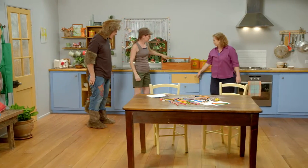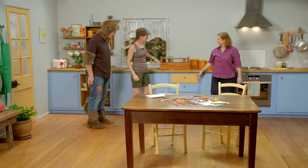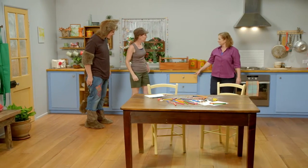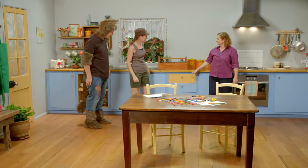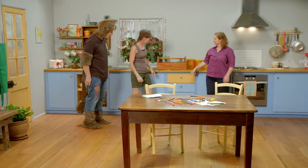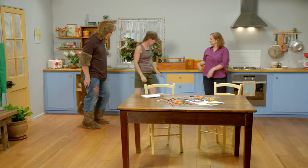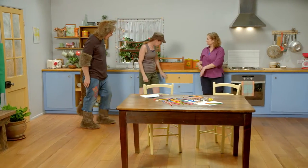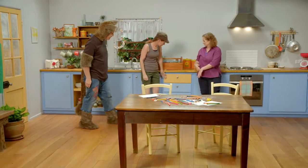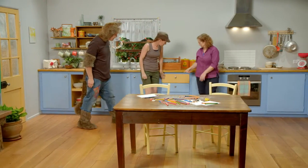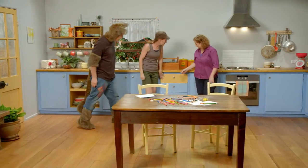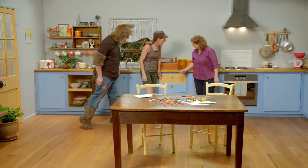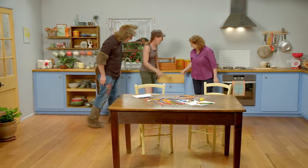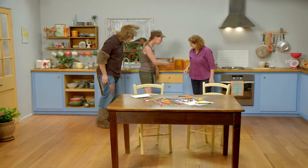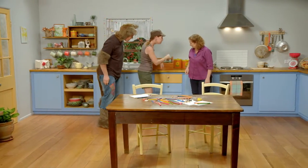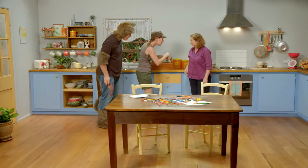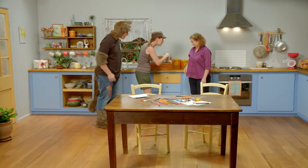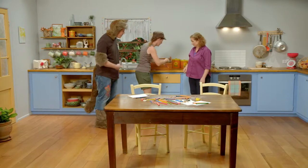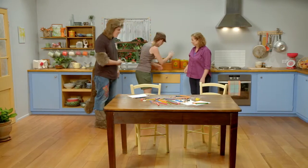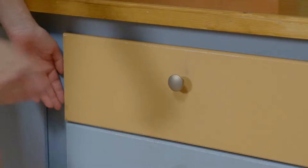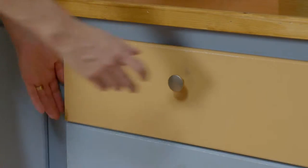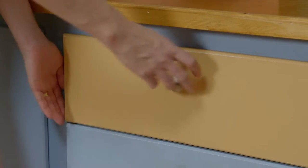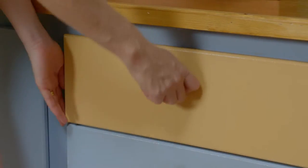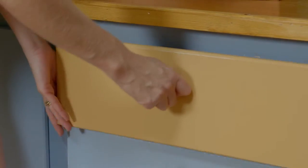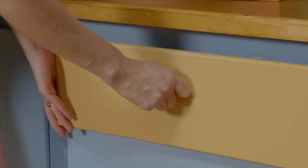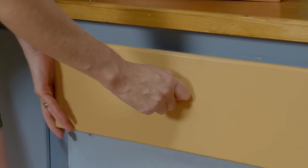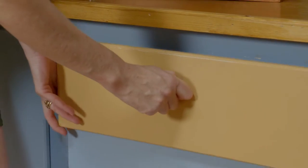See, this one is the problem one. Hmm...